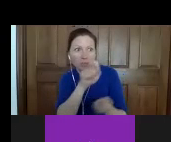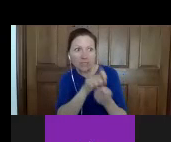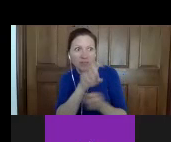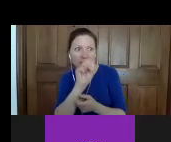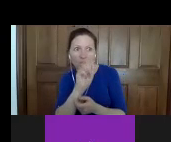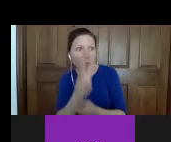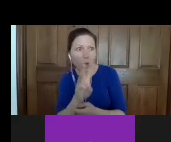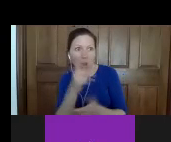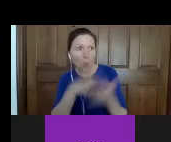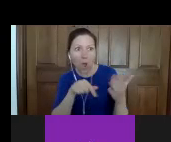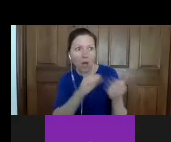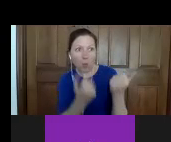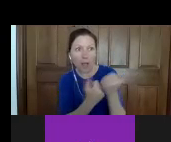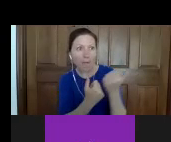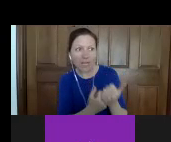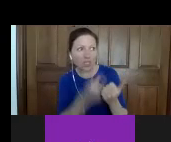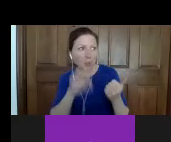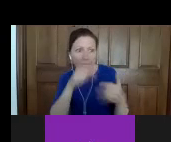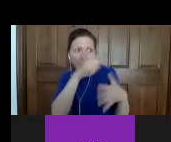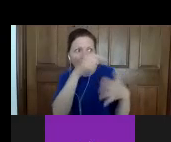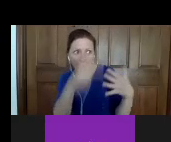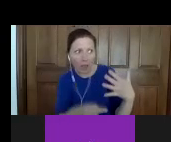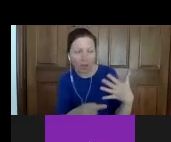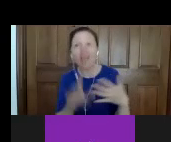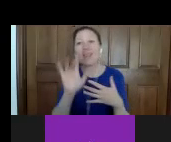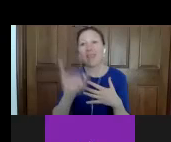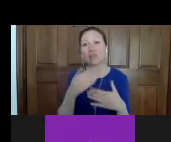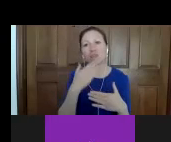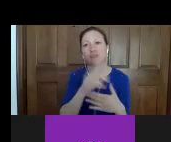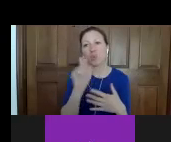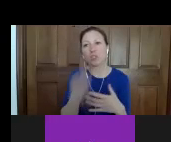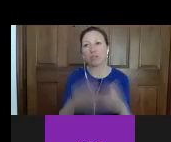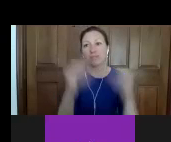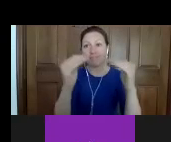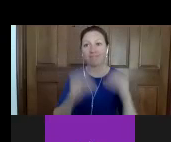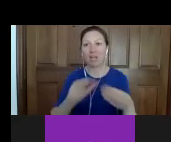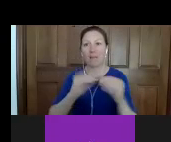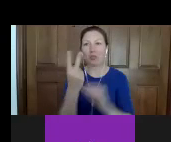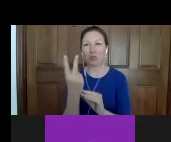need. That's the legitimate question. Okay. Second one. An employee is passed up